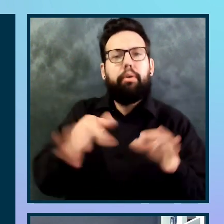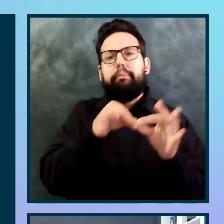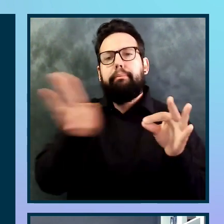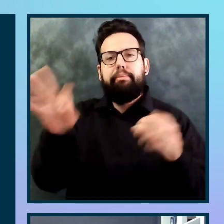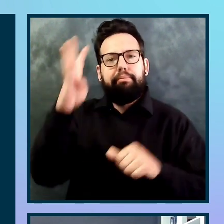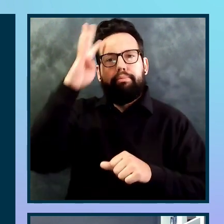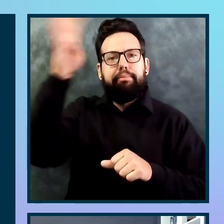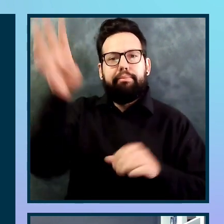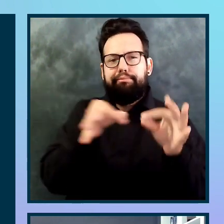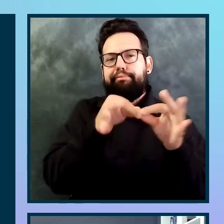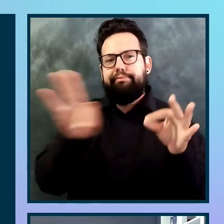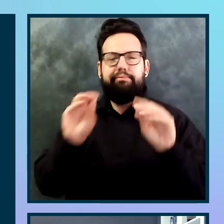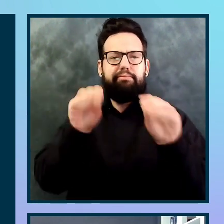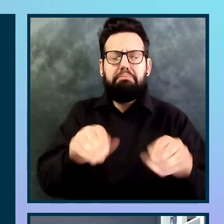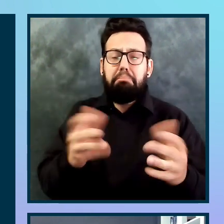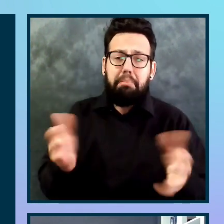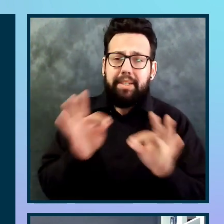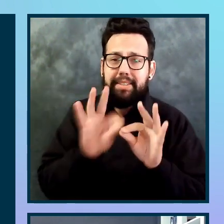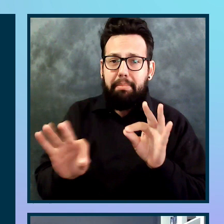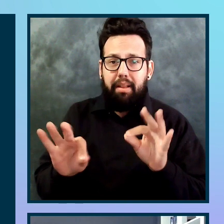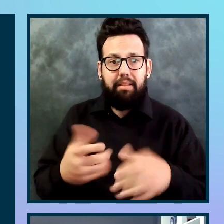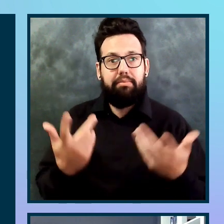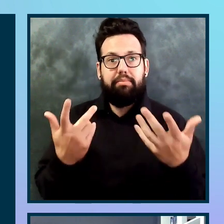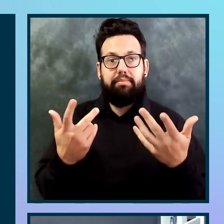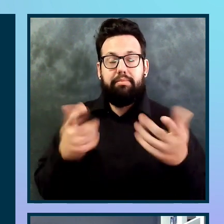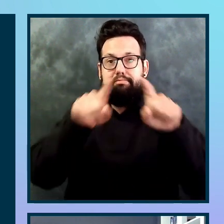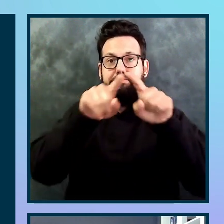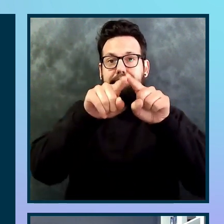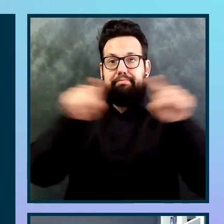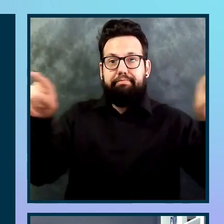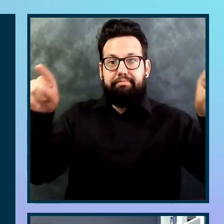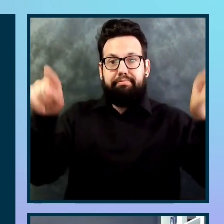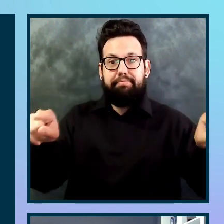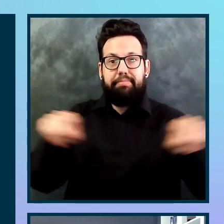That's the search, simple, square. It has a word in it. It has an icon to search.